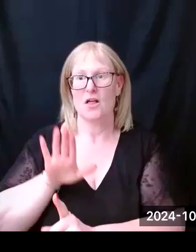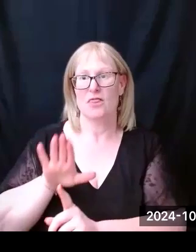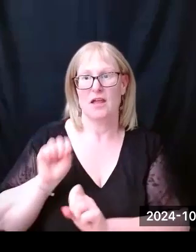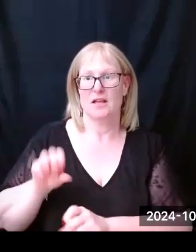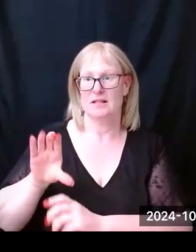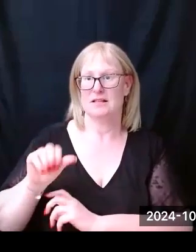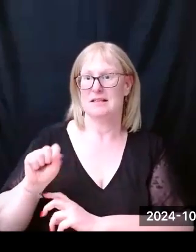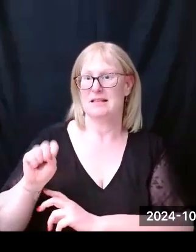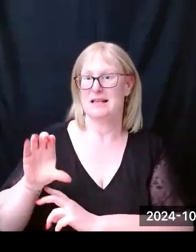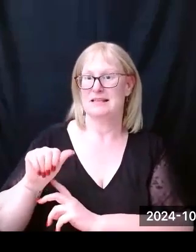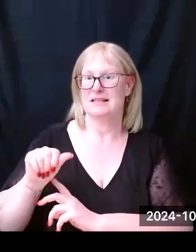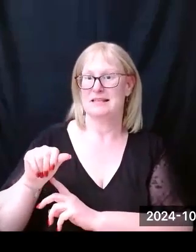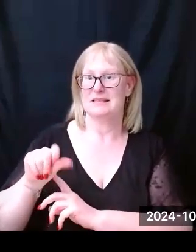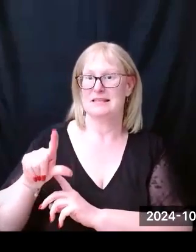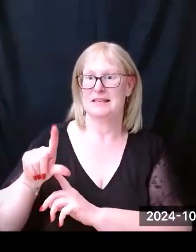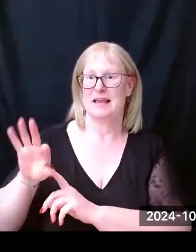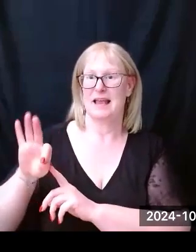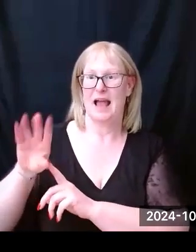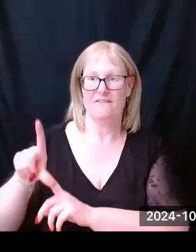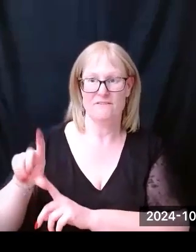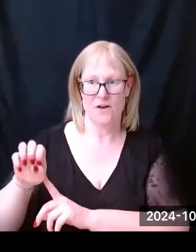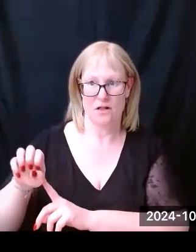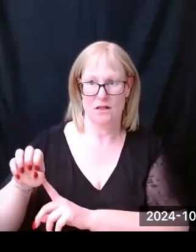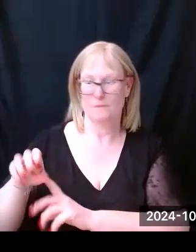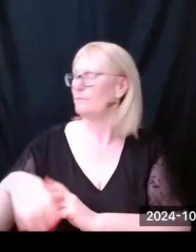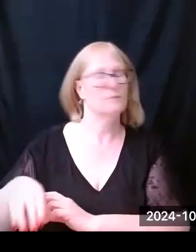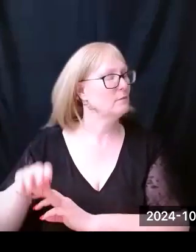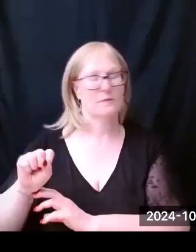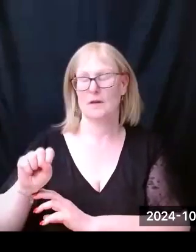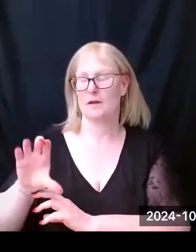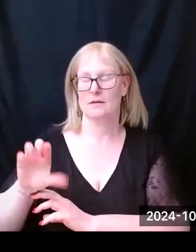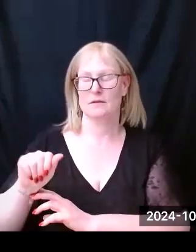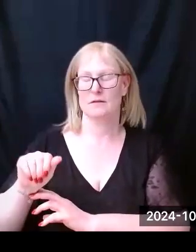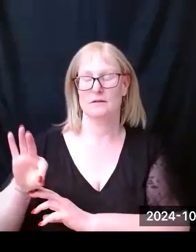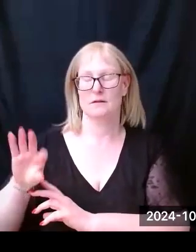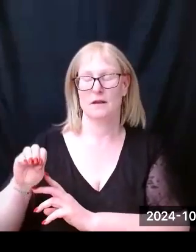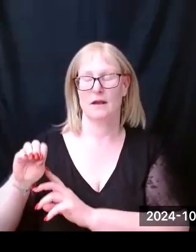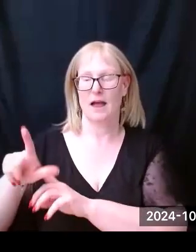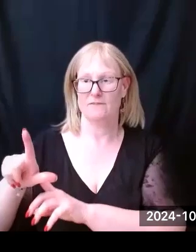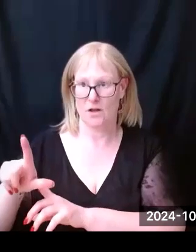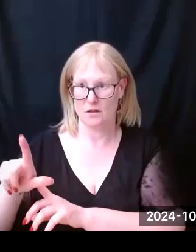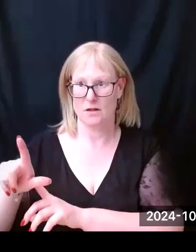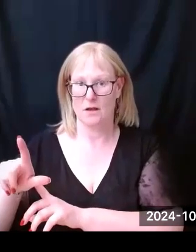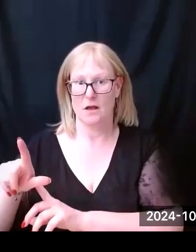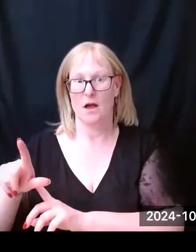Now, no opportunity is too small. We never want to gaslight, a child for their feelings.